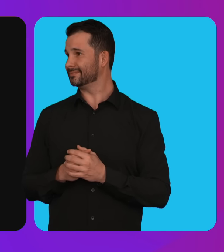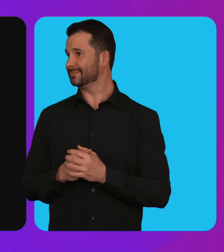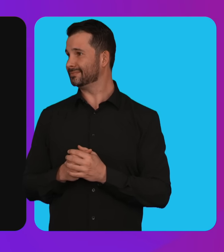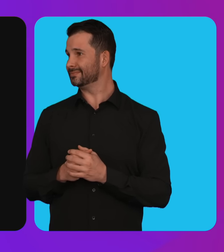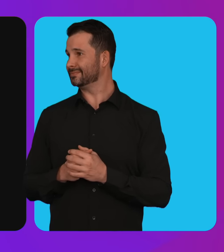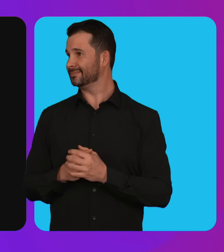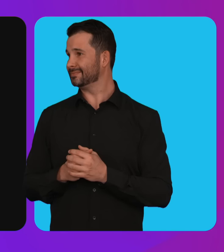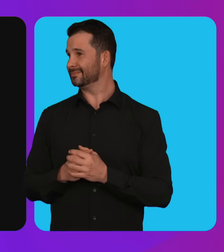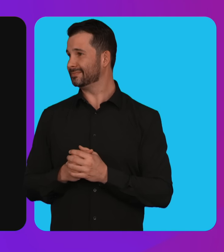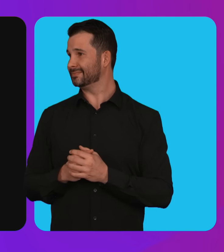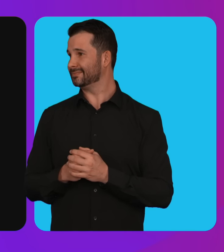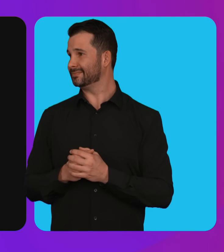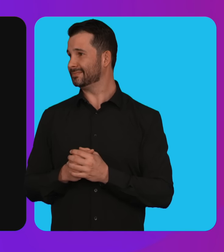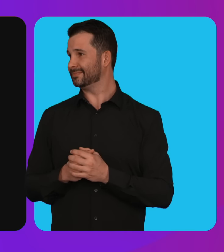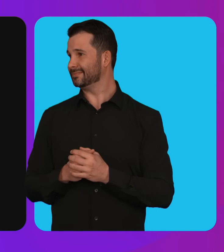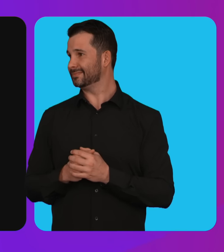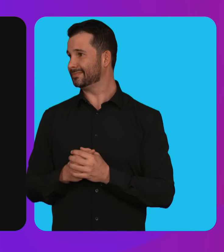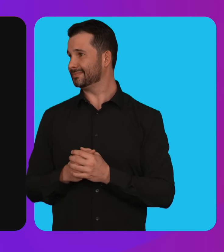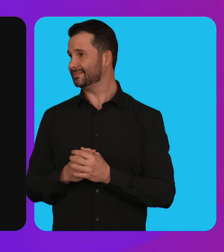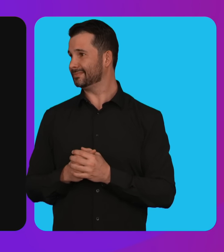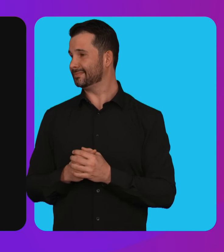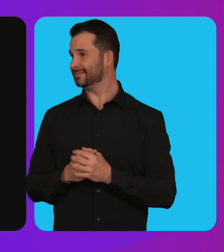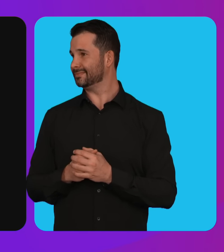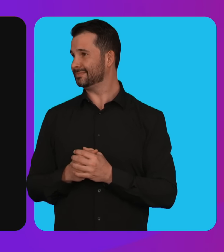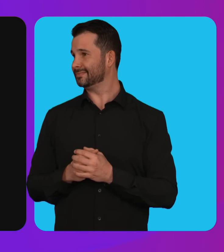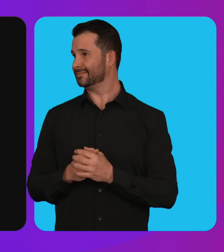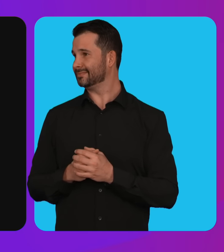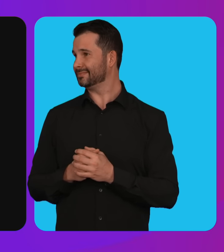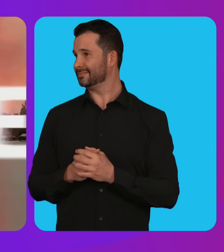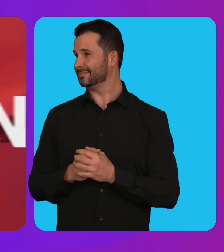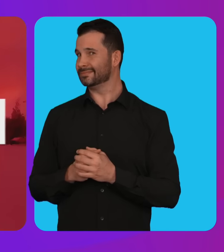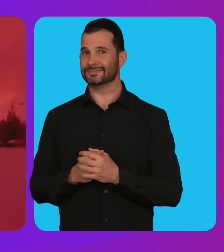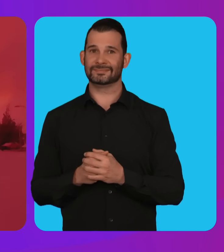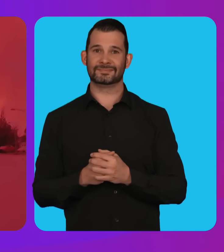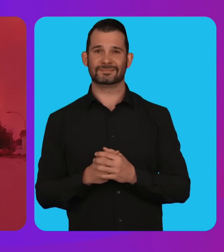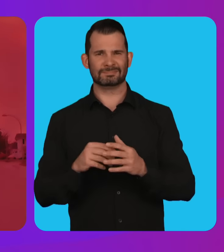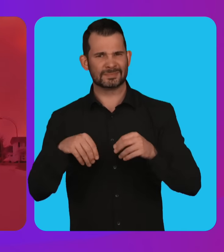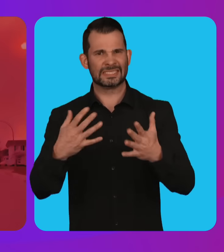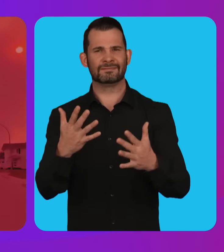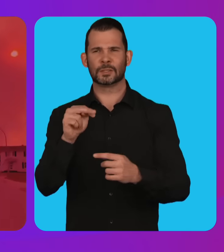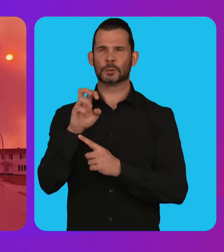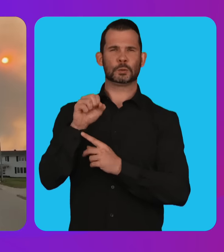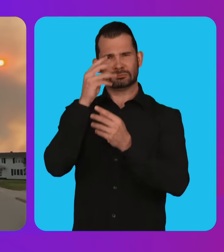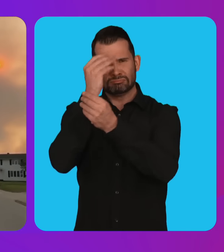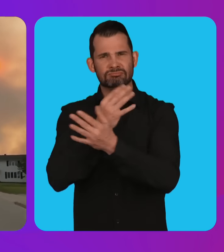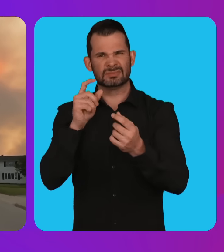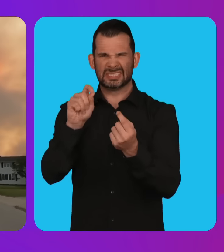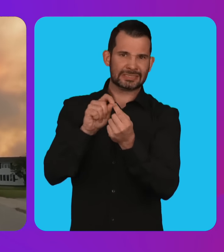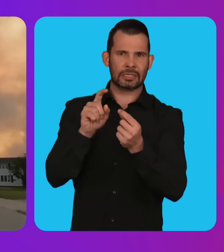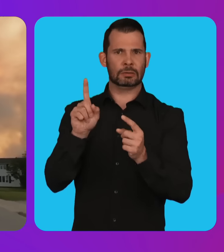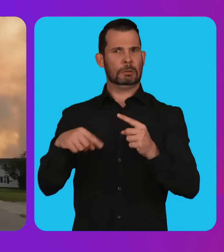Bonjour, Nicola. [French] [Narrator] Delivering news exactly when it matters most.